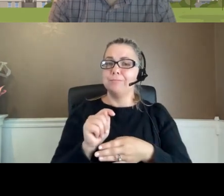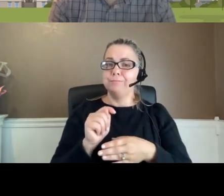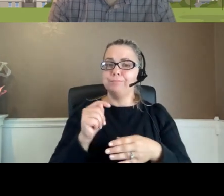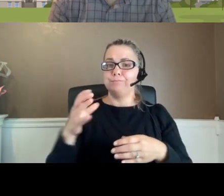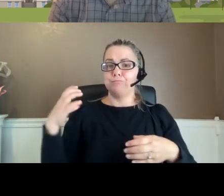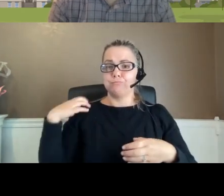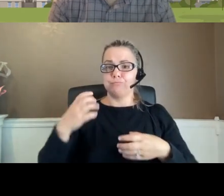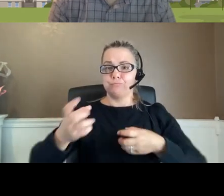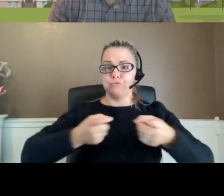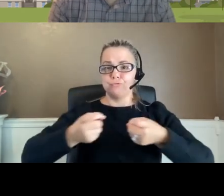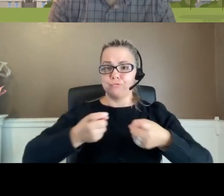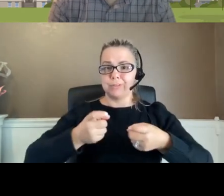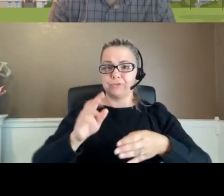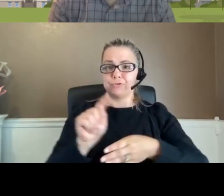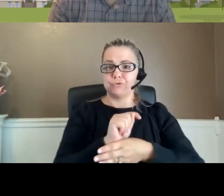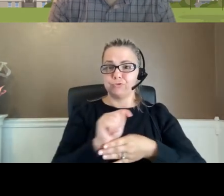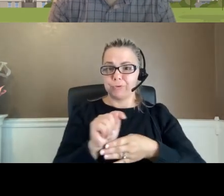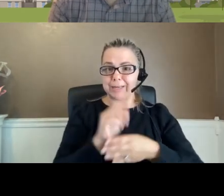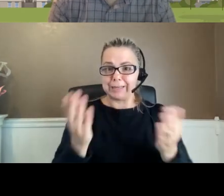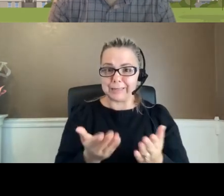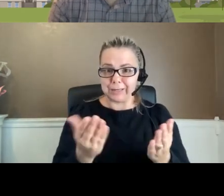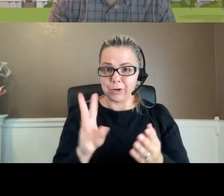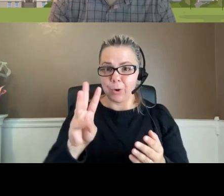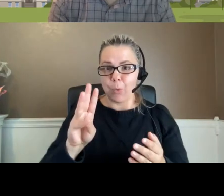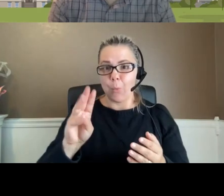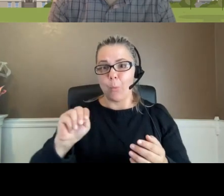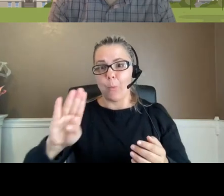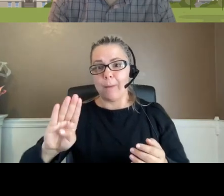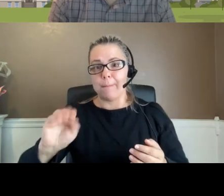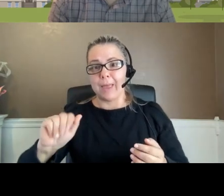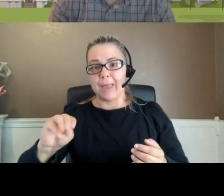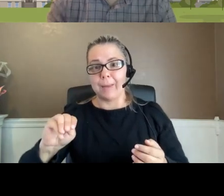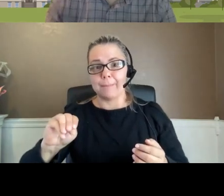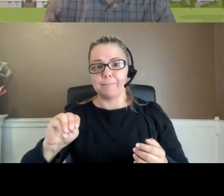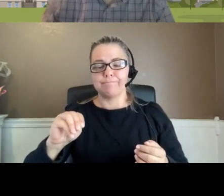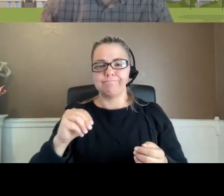I've been here with Jared for quite a few years and had a chance to do a lot of evaluation over